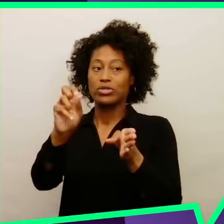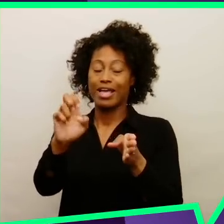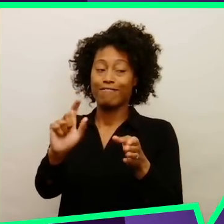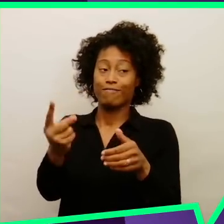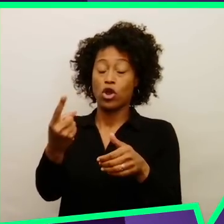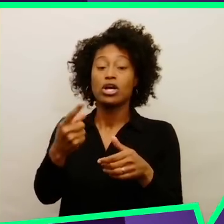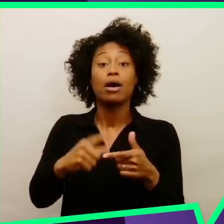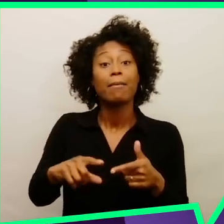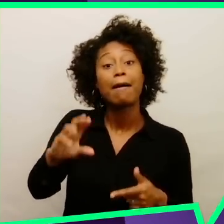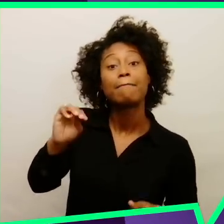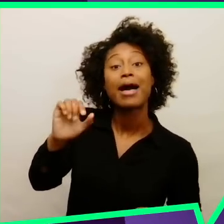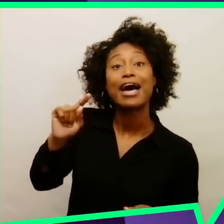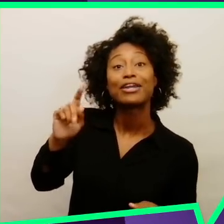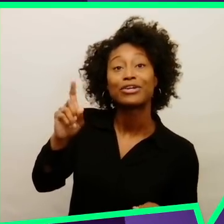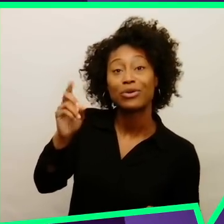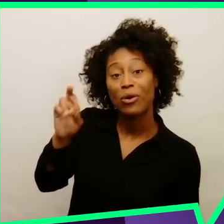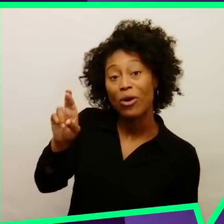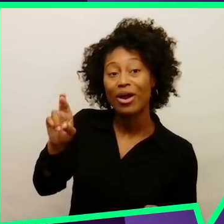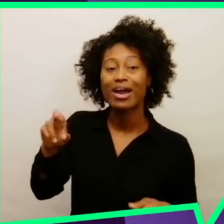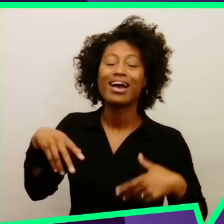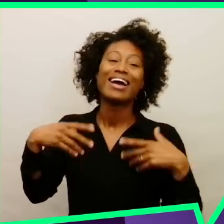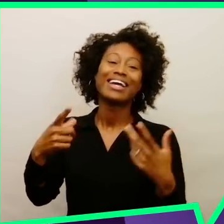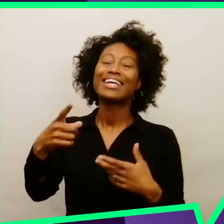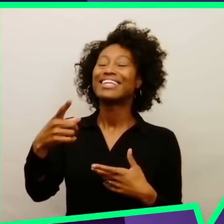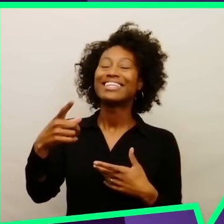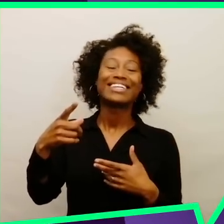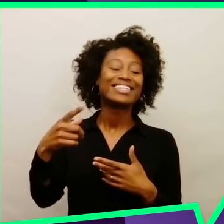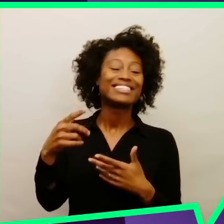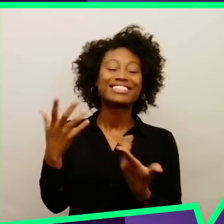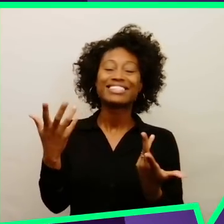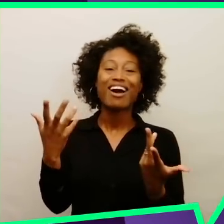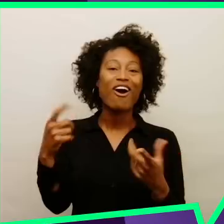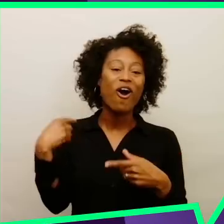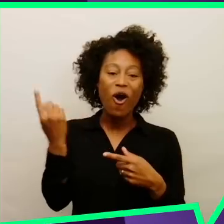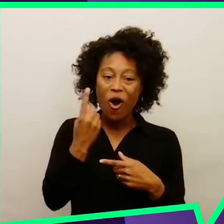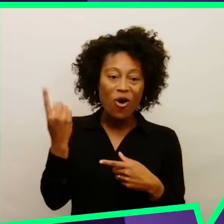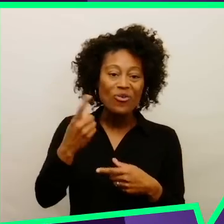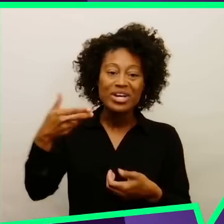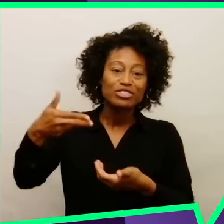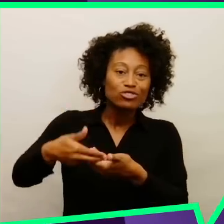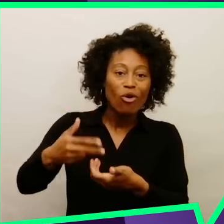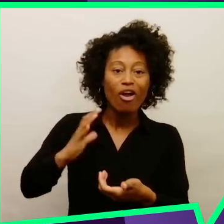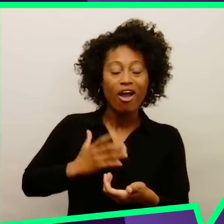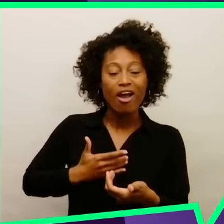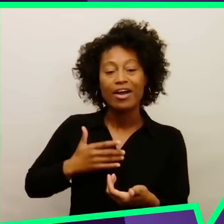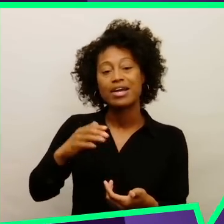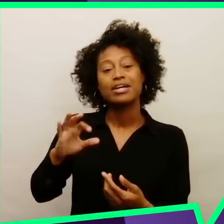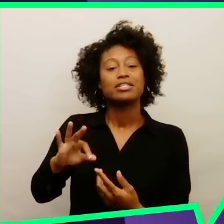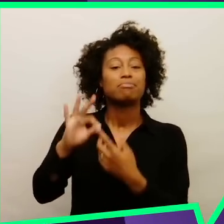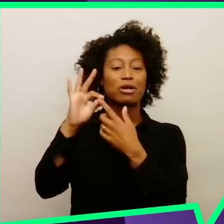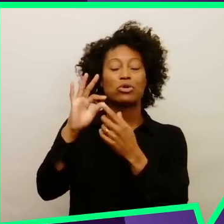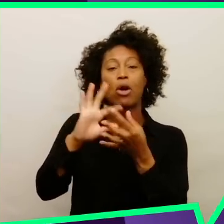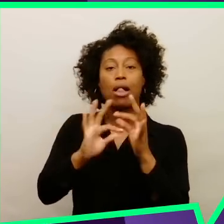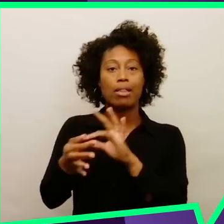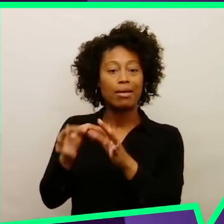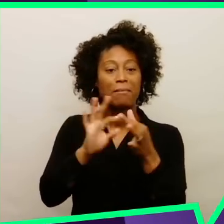Fun fact, he is absolutely a staple here for our Special Olympics casters. Jose, tell us a little bit about yourself,